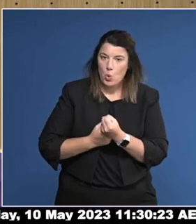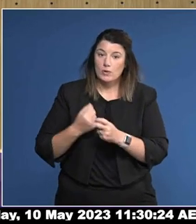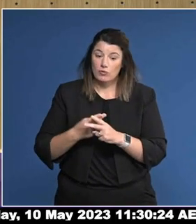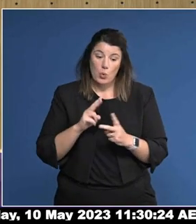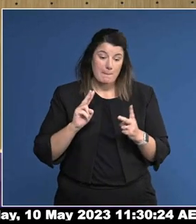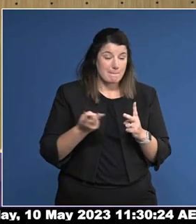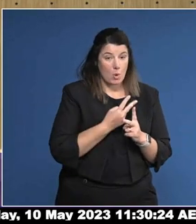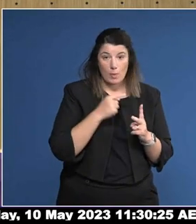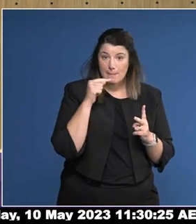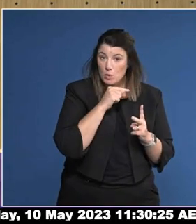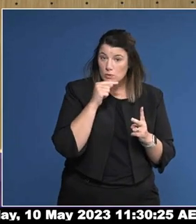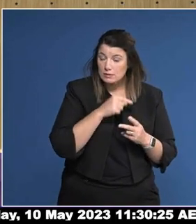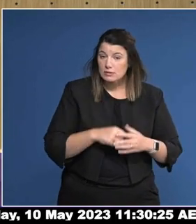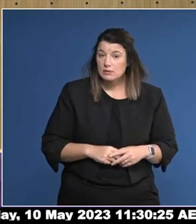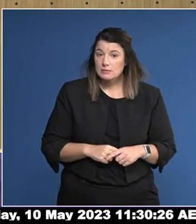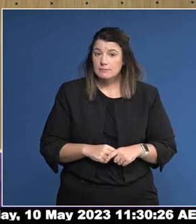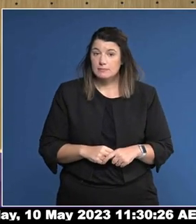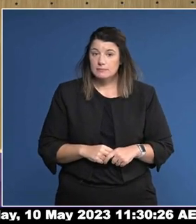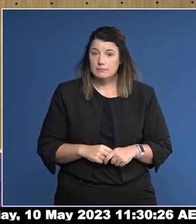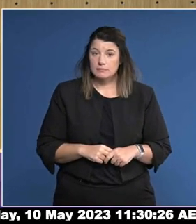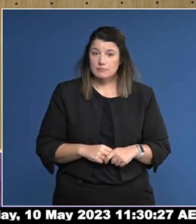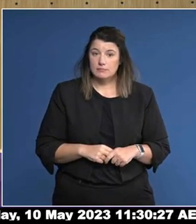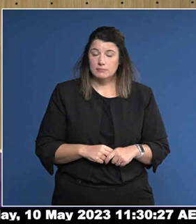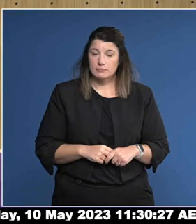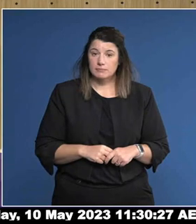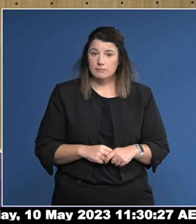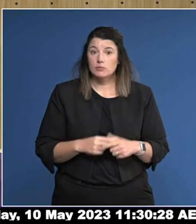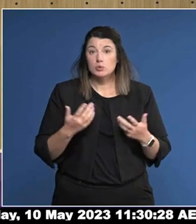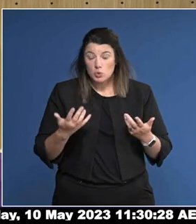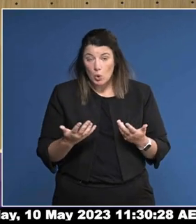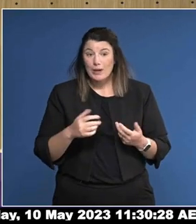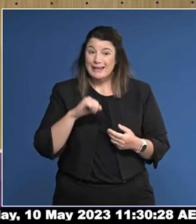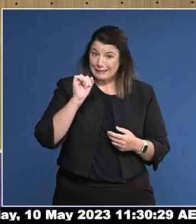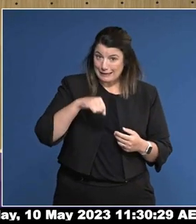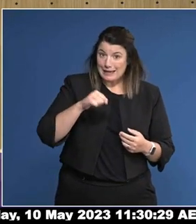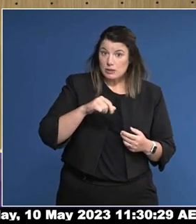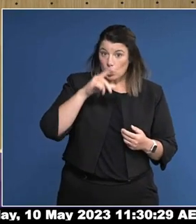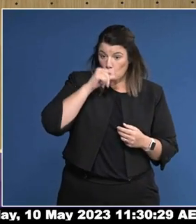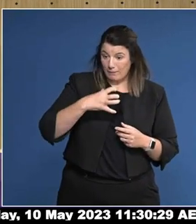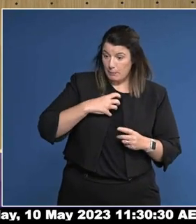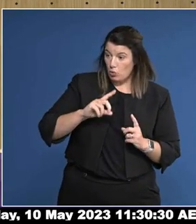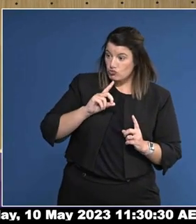So, yes, it's to - that the - while, yes, there could have been more reporting, I think